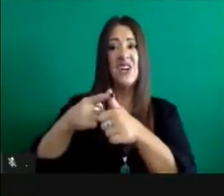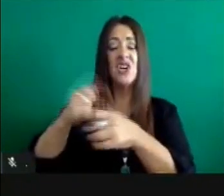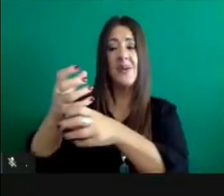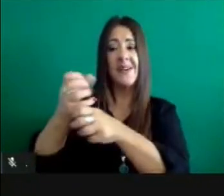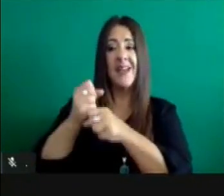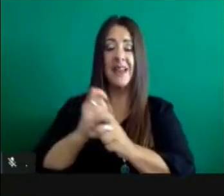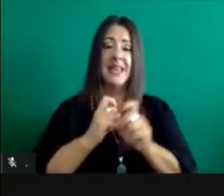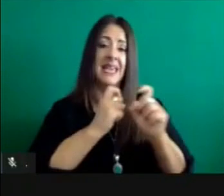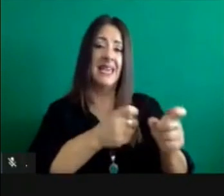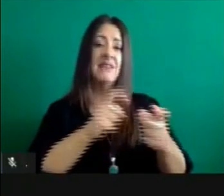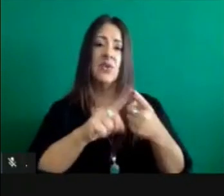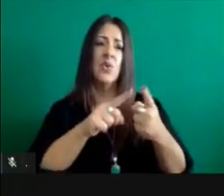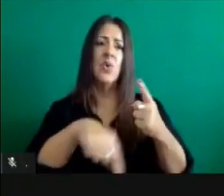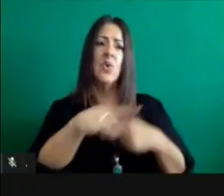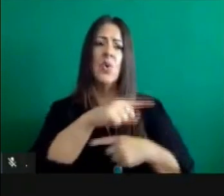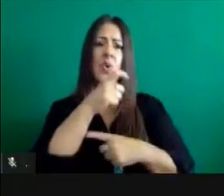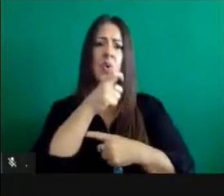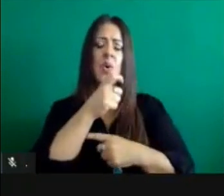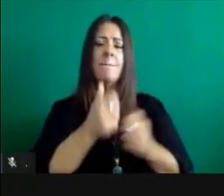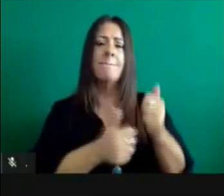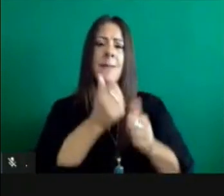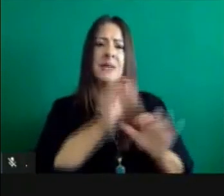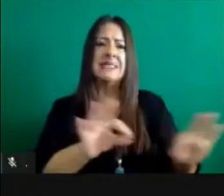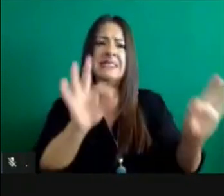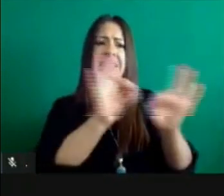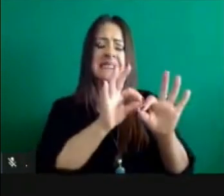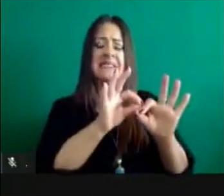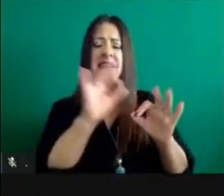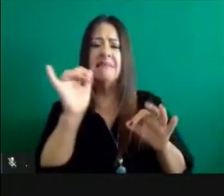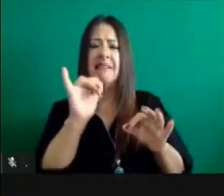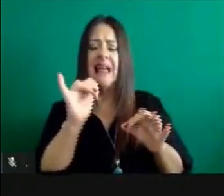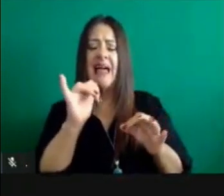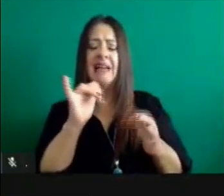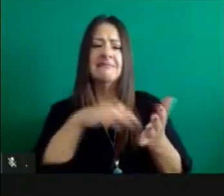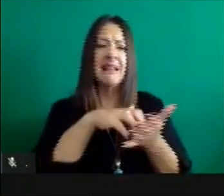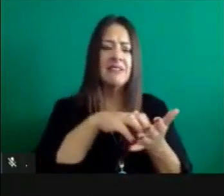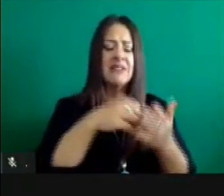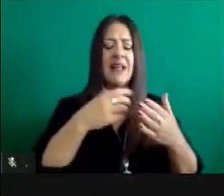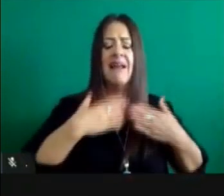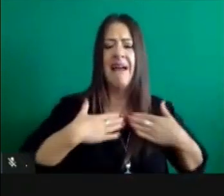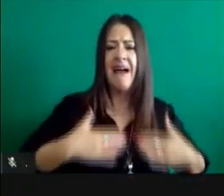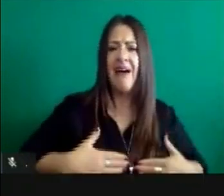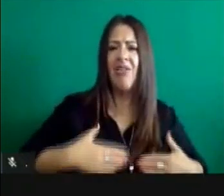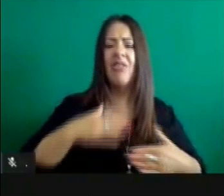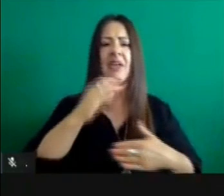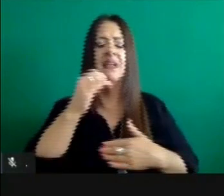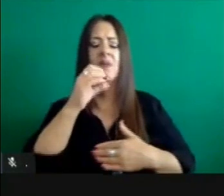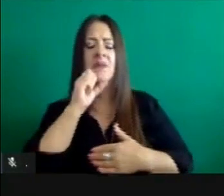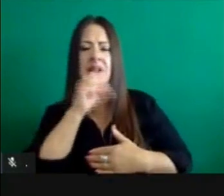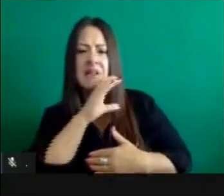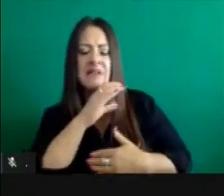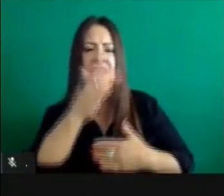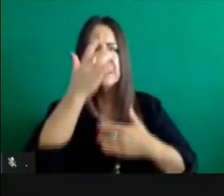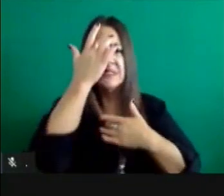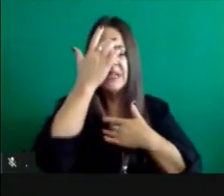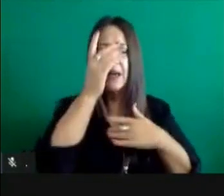OPTIMISM OF VACCINES COMING AROUND THE CORNER, OUR ABILITY TO FIRST DETECT THE MOST